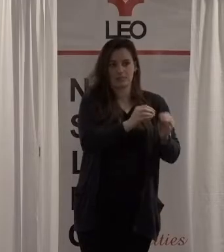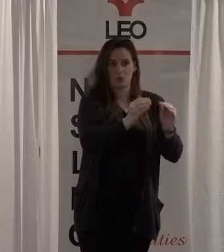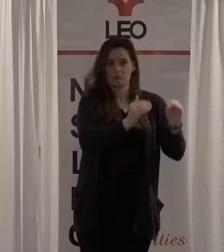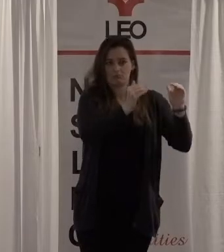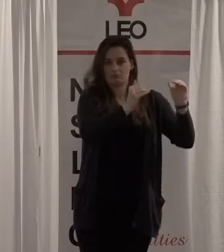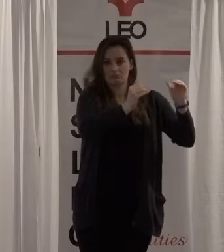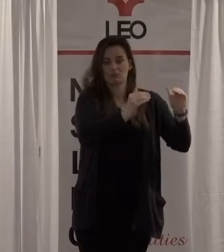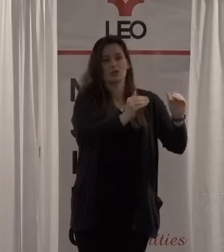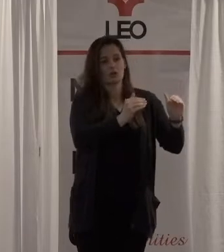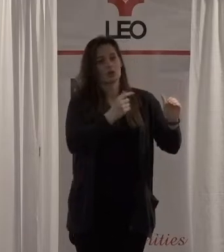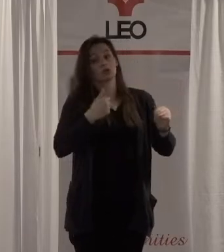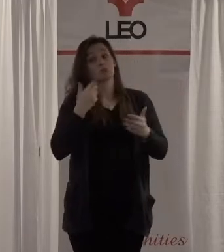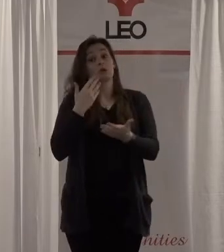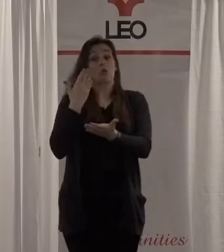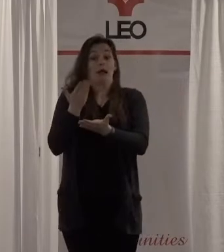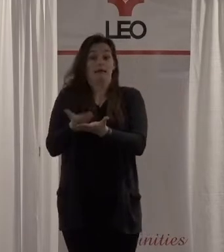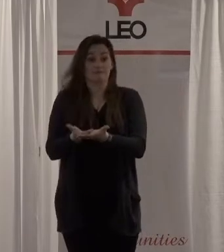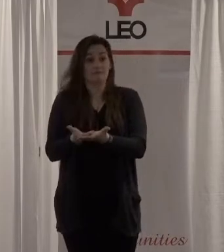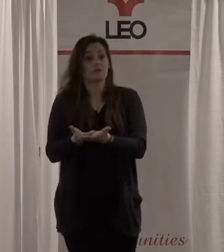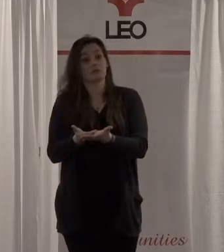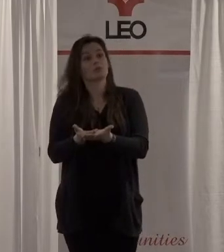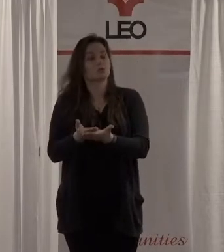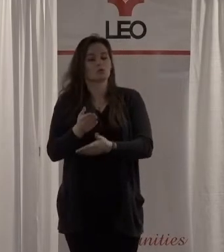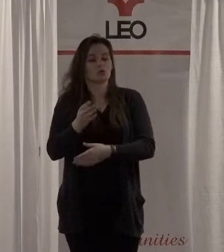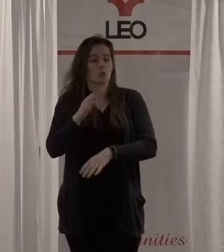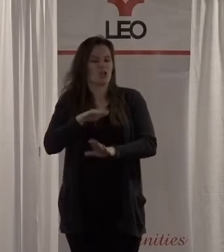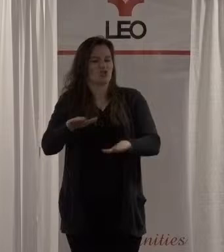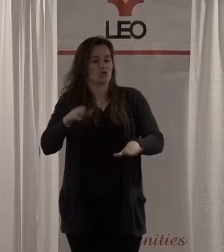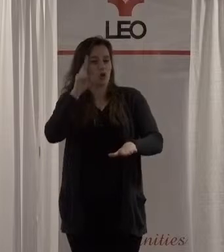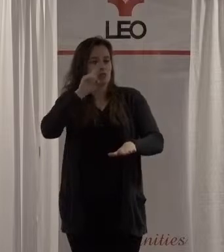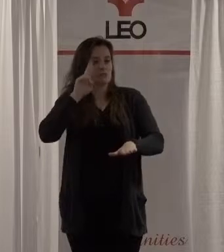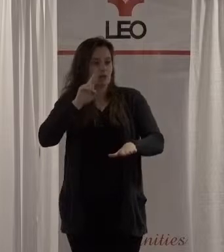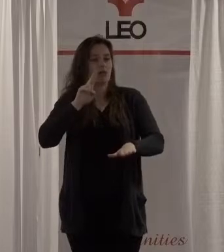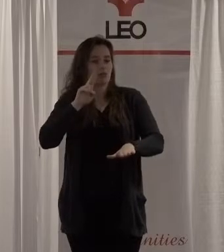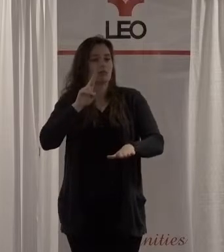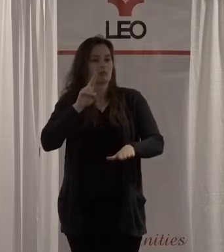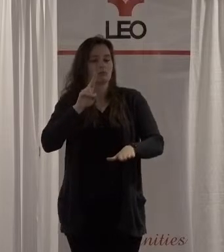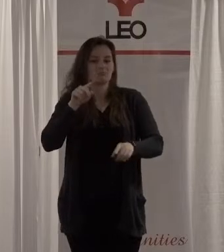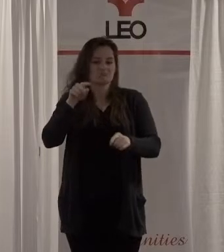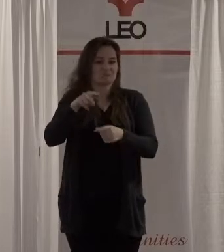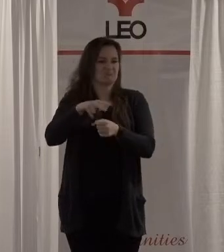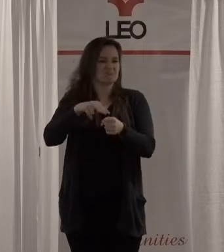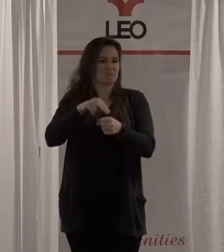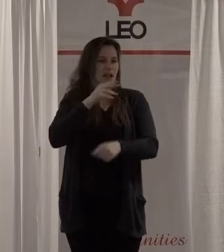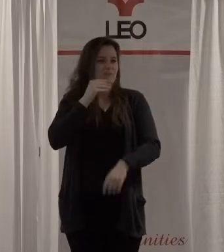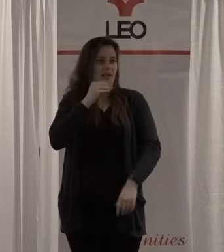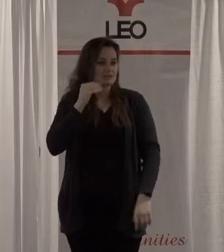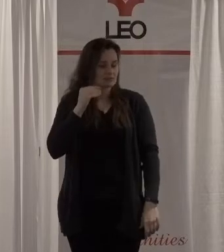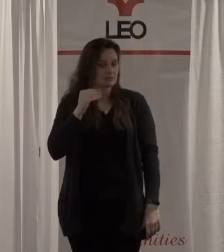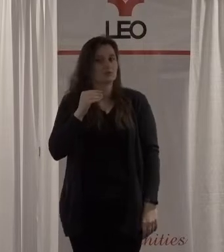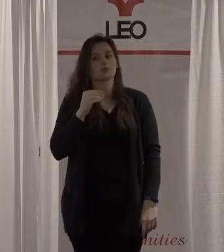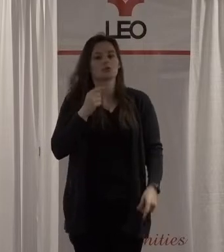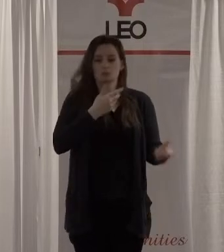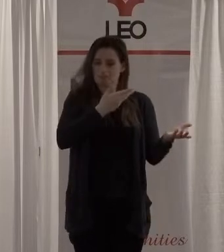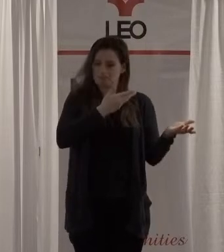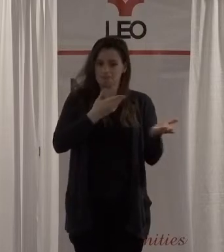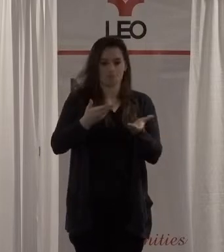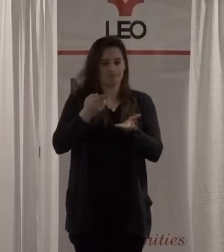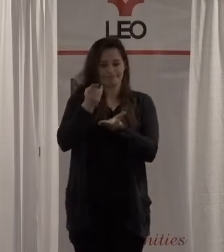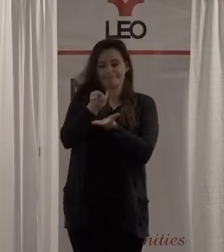AT THE CHILDREN'S HOSPITAL IN HALIFAX. AND I WAS ON A GURNEY IN THE EMERGENCY HALLWAY